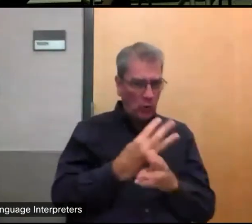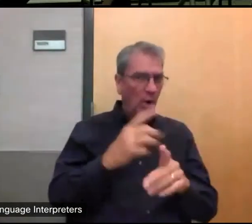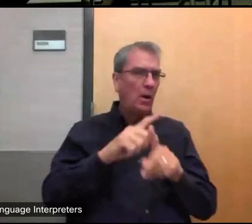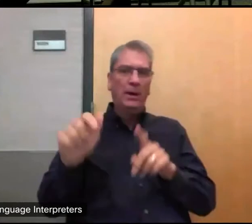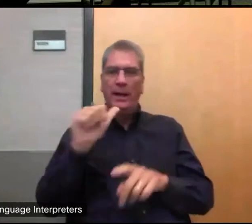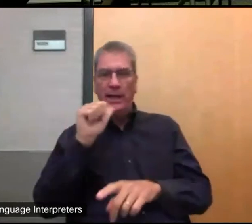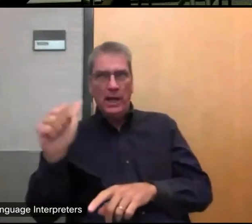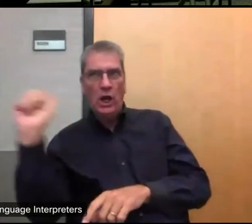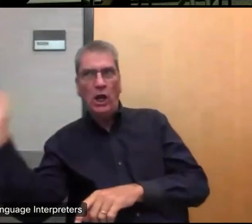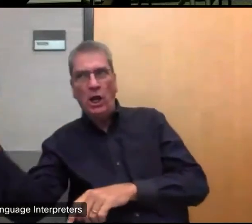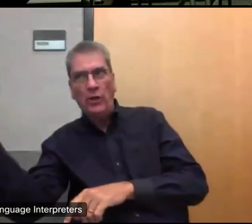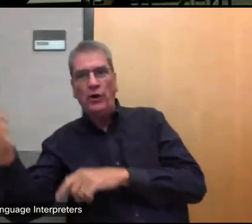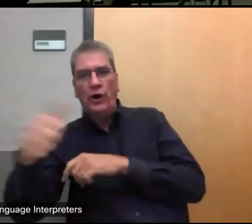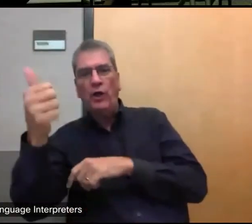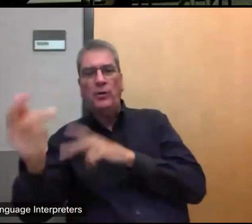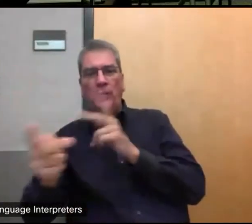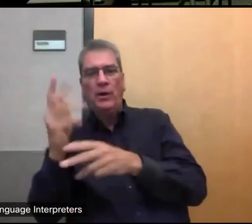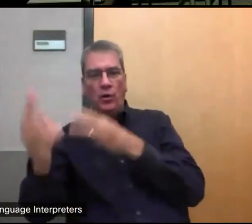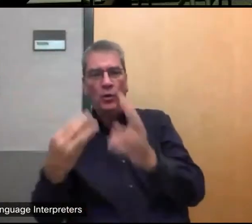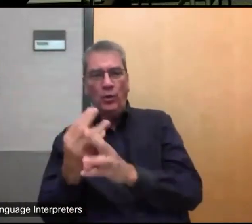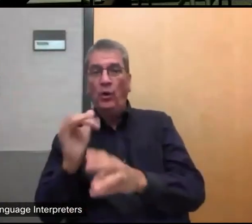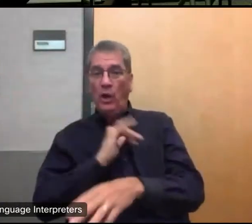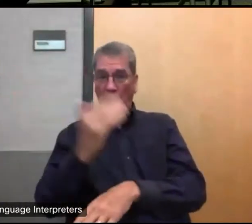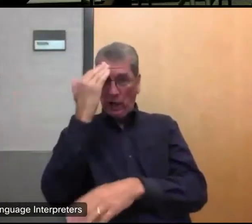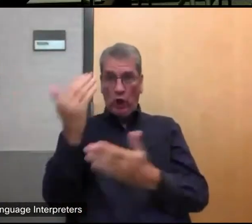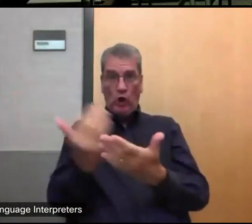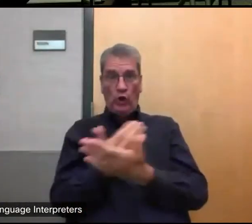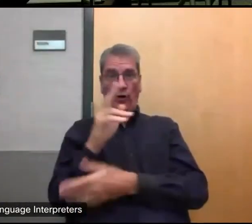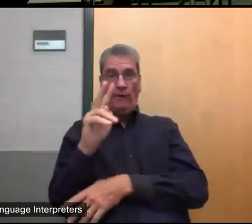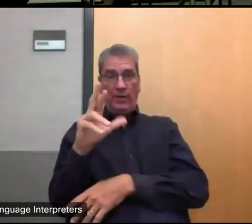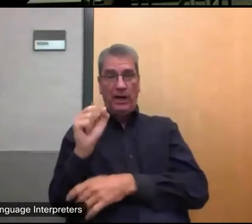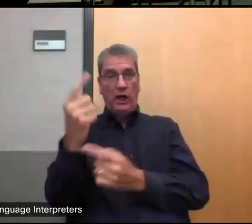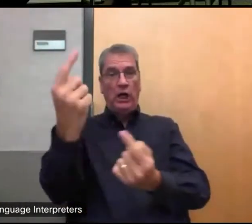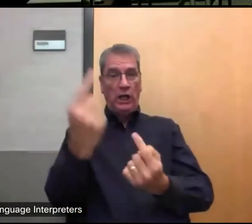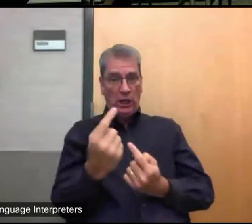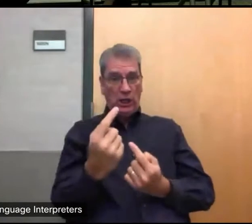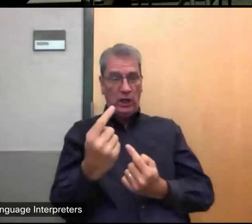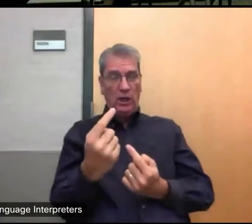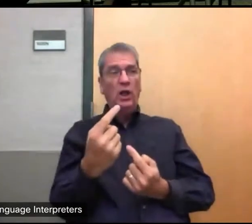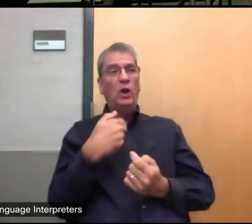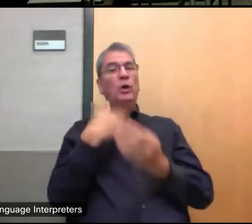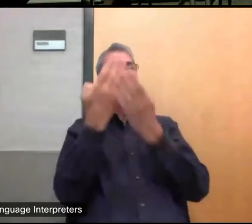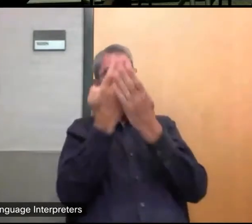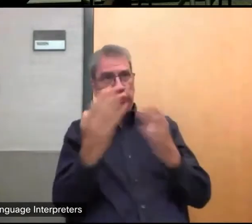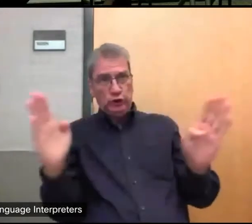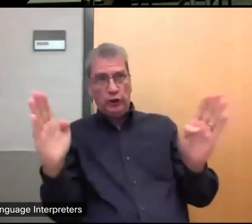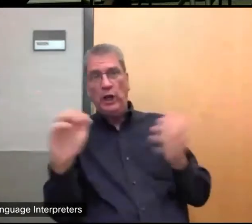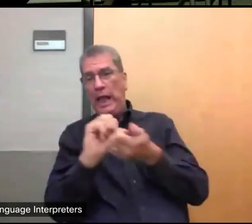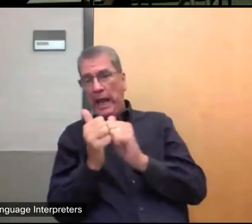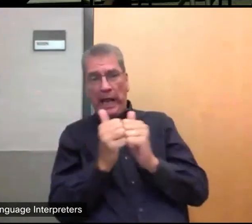world. And, um. I know that when a new virus comes out, we, we're not going to we're gonna make generalizations about it until we have more specific information